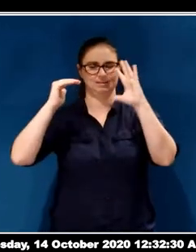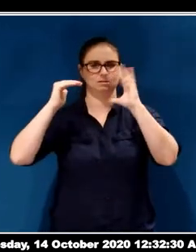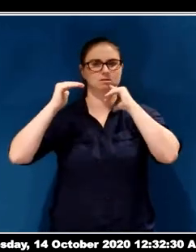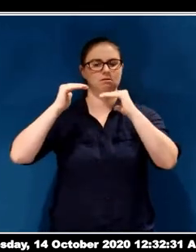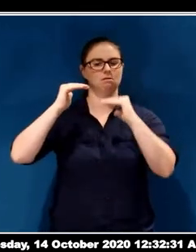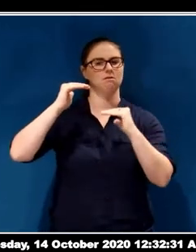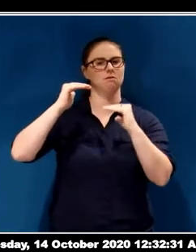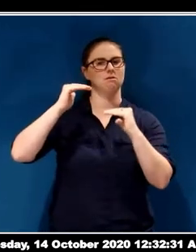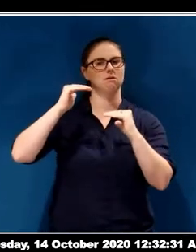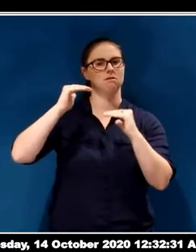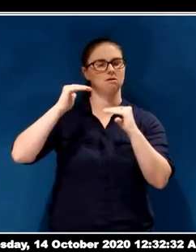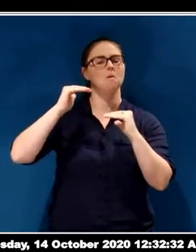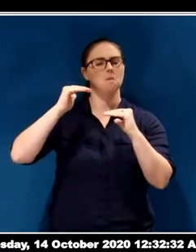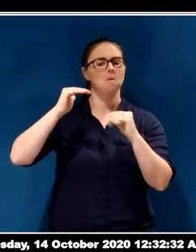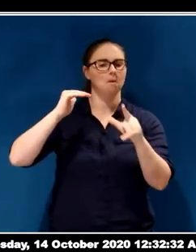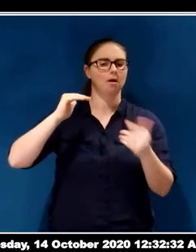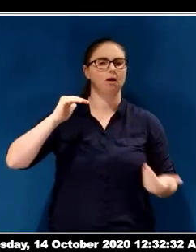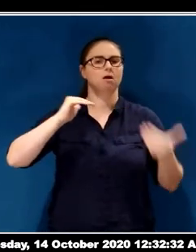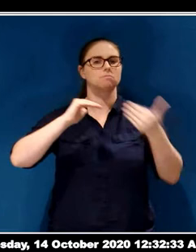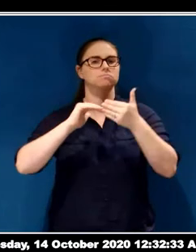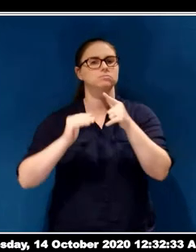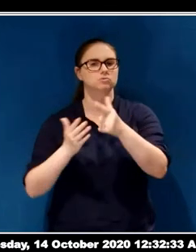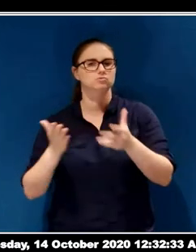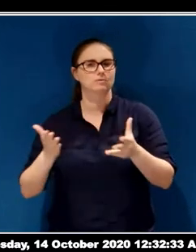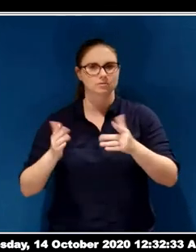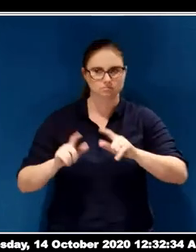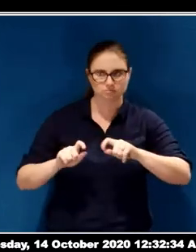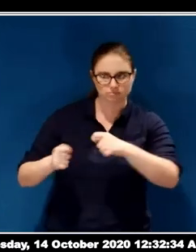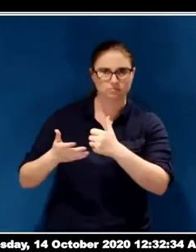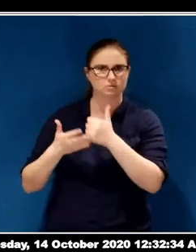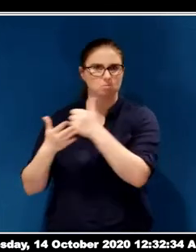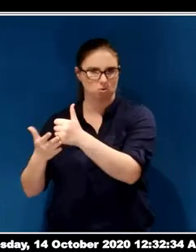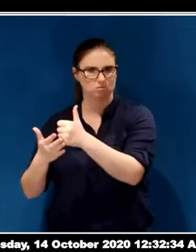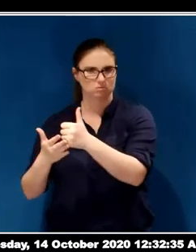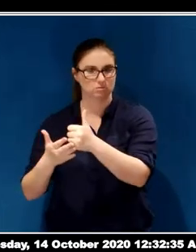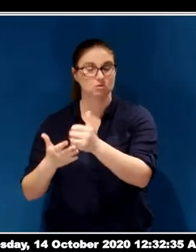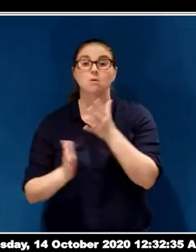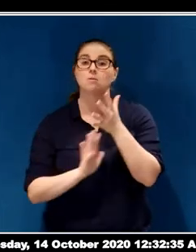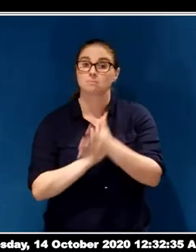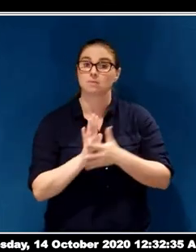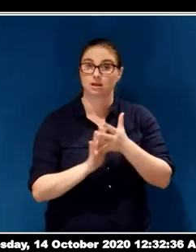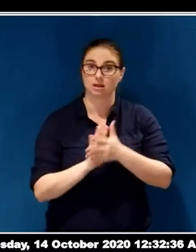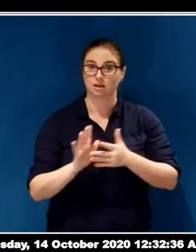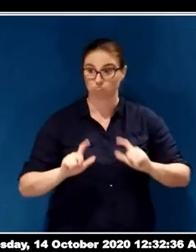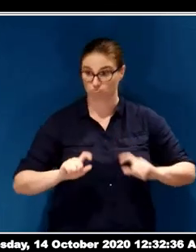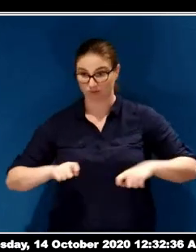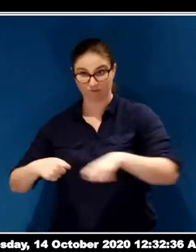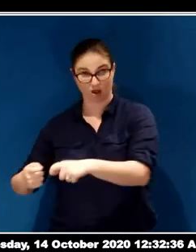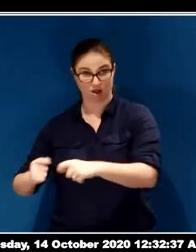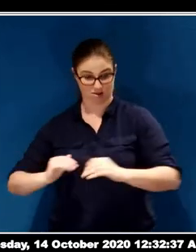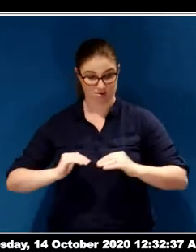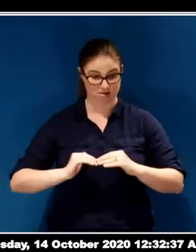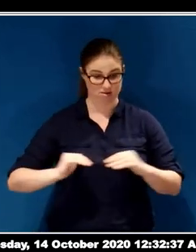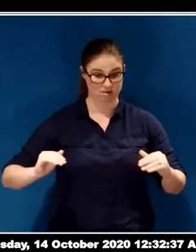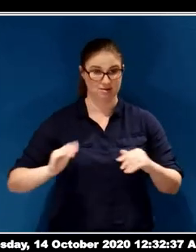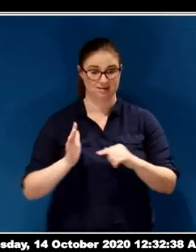1 so students aren't provided with Tier 2 in place of but it should both complement and supplement.